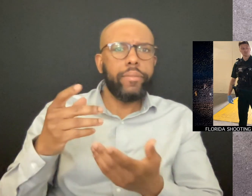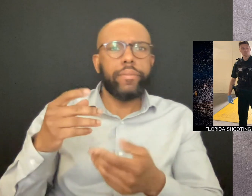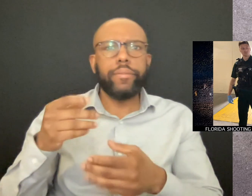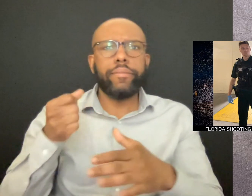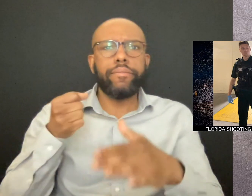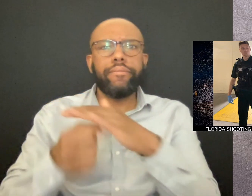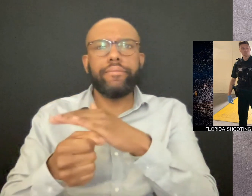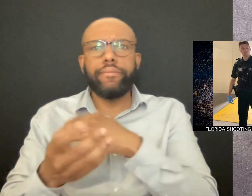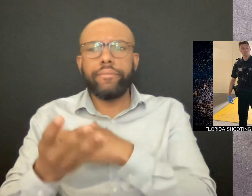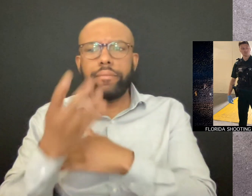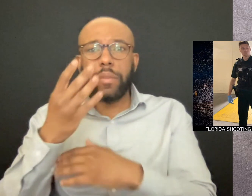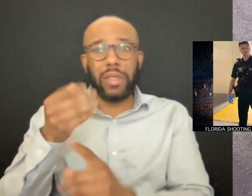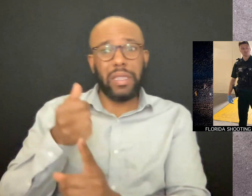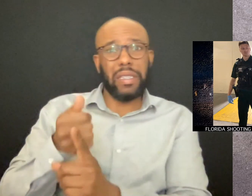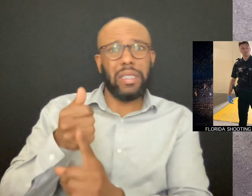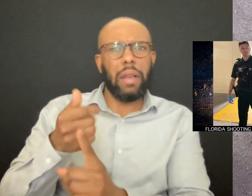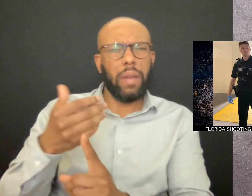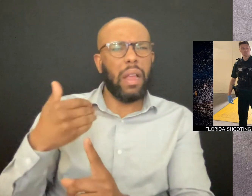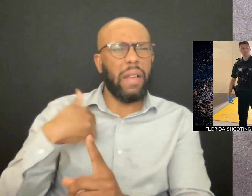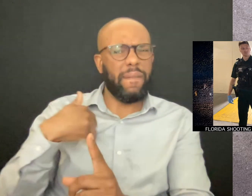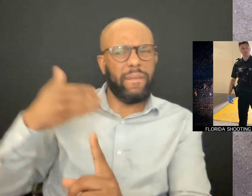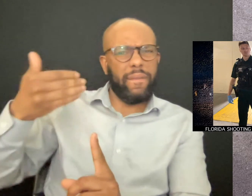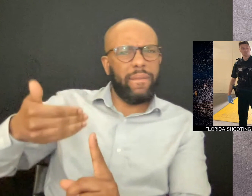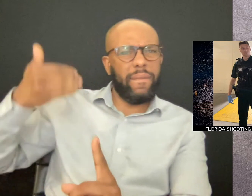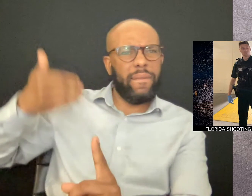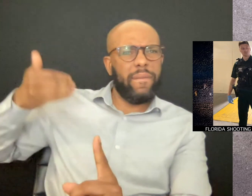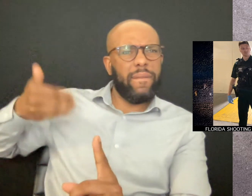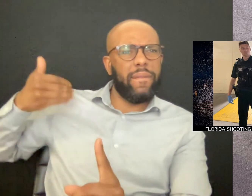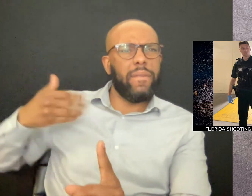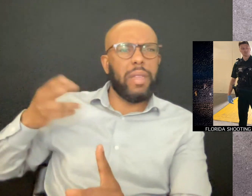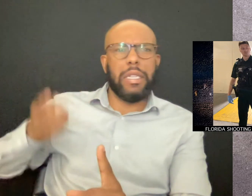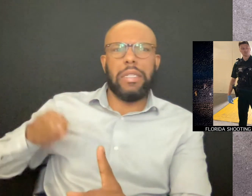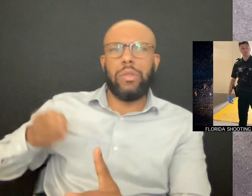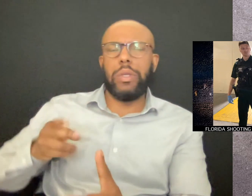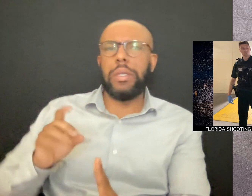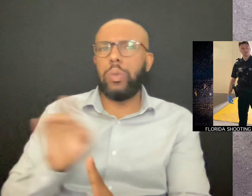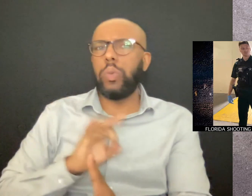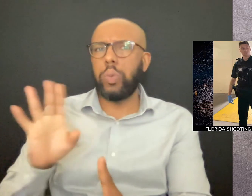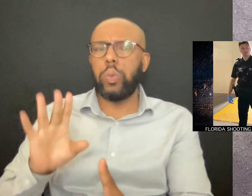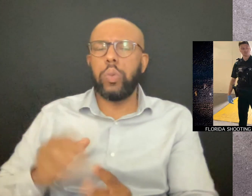the sheriff department also says the suspect has a quote lengthy criminal history